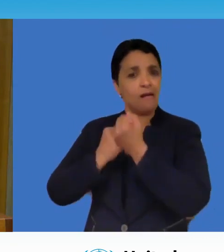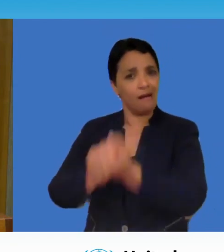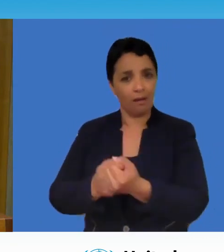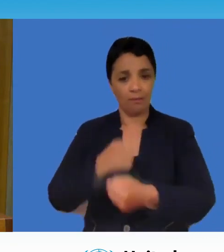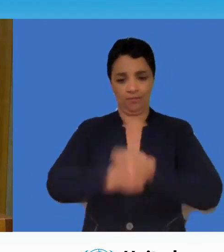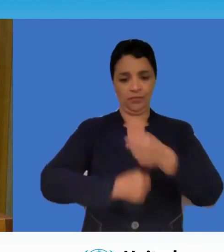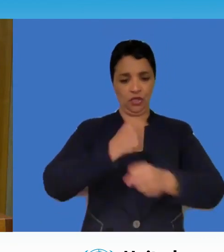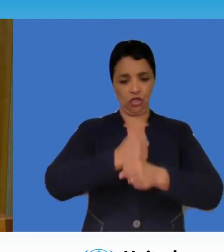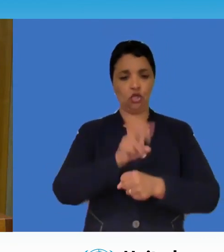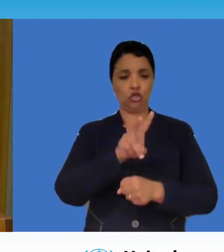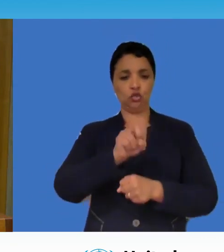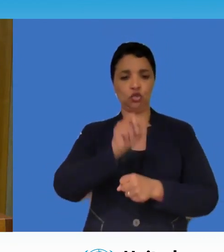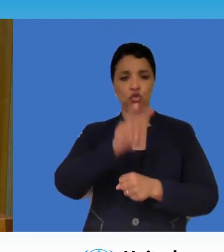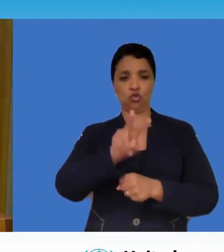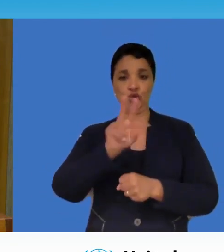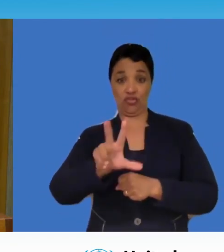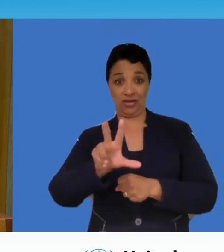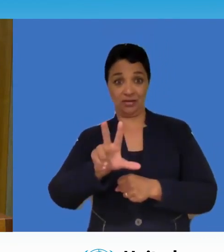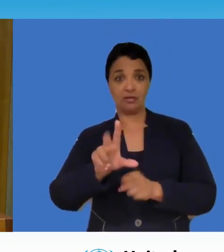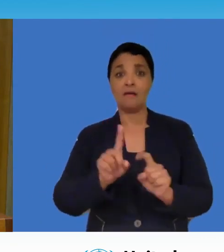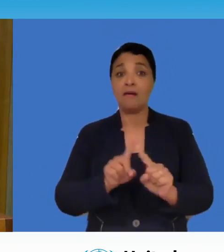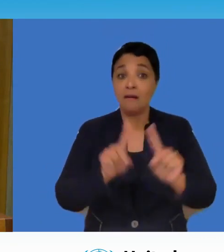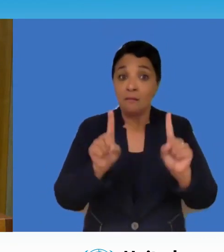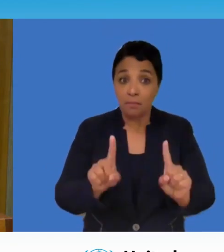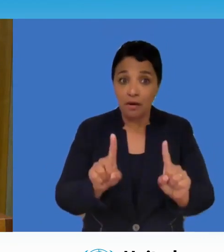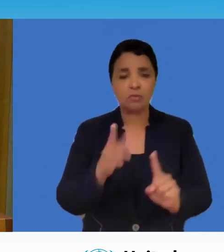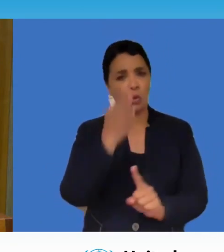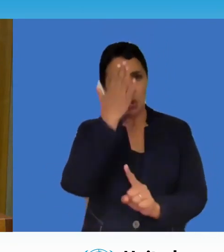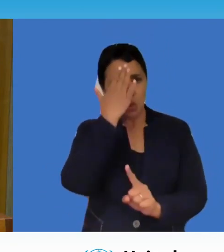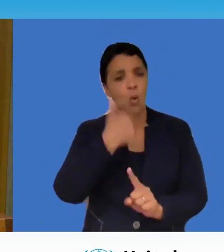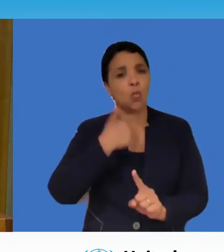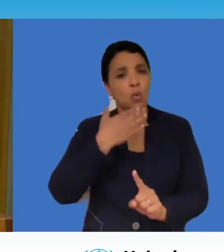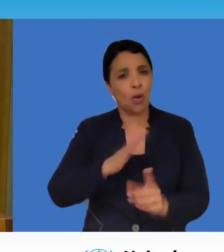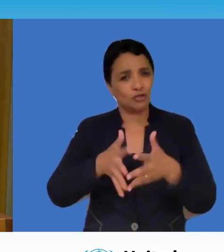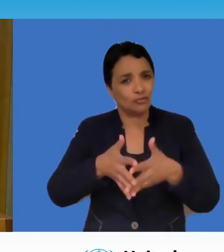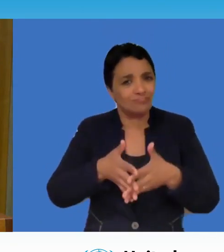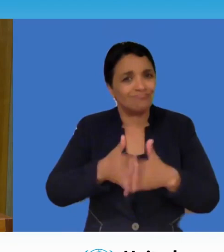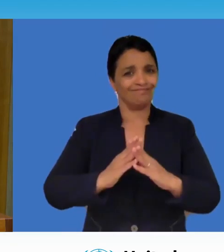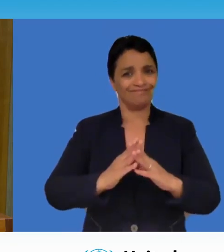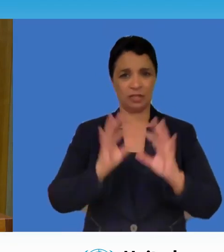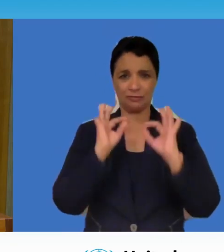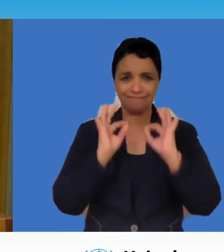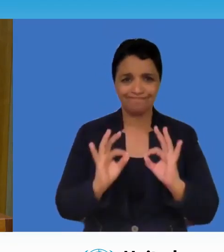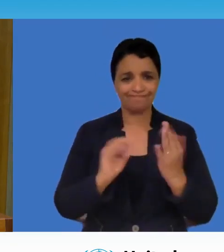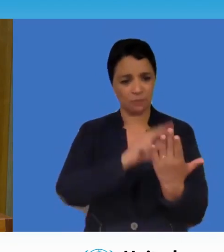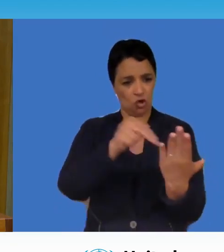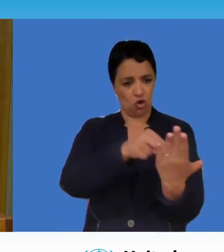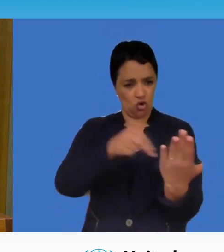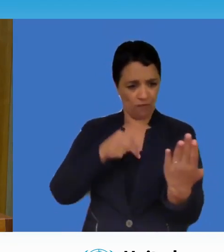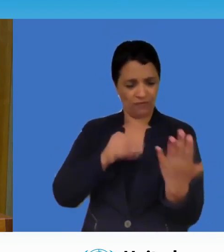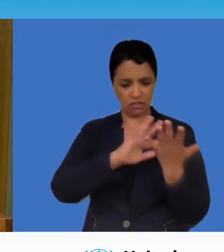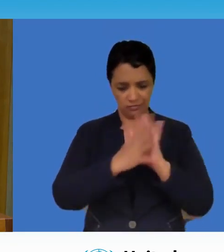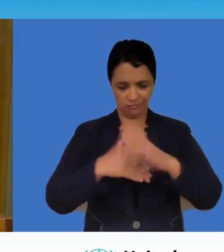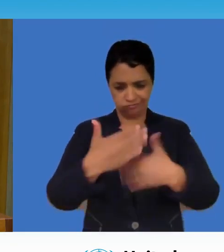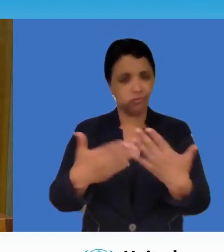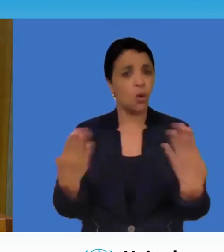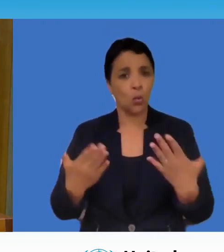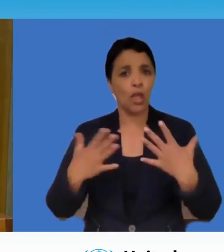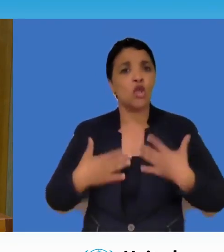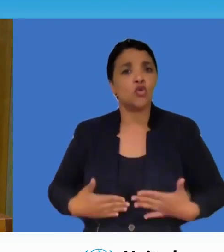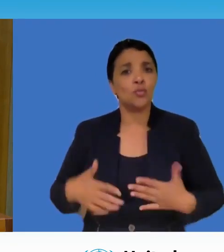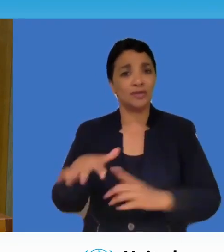funds in 2023 however a truly to truly Foster the implementation of the crpd in humanitarian